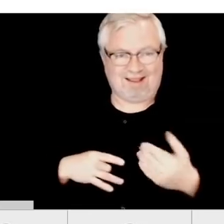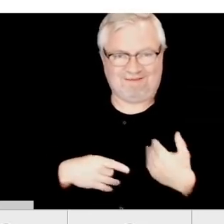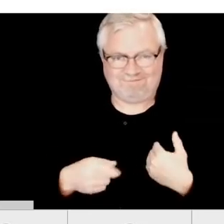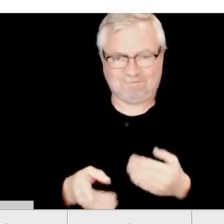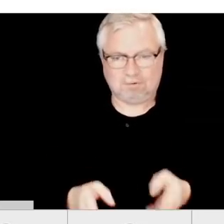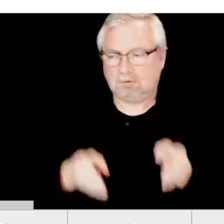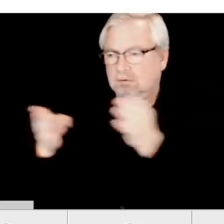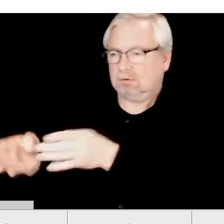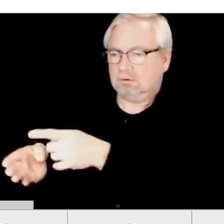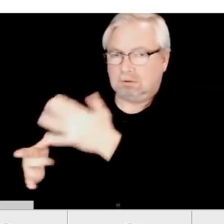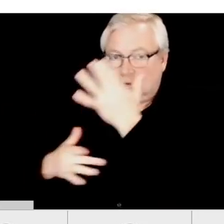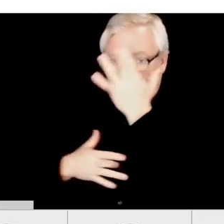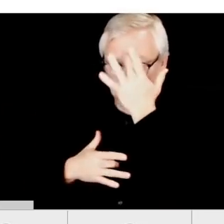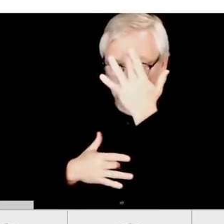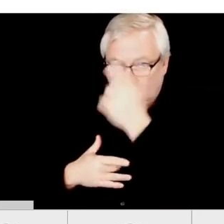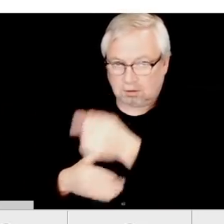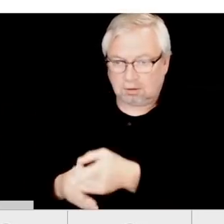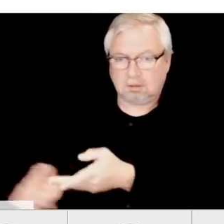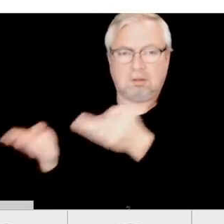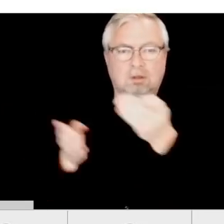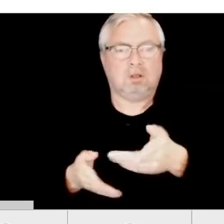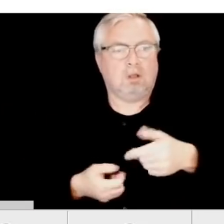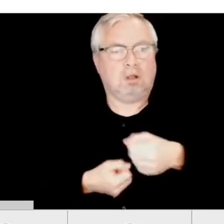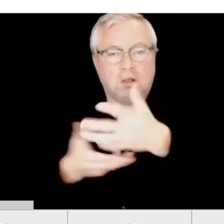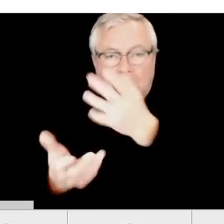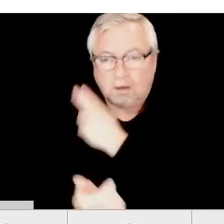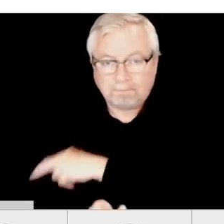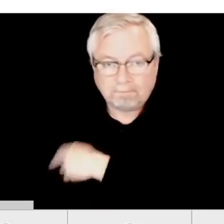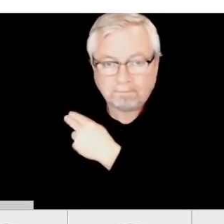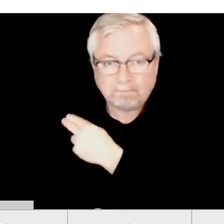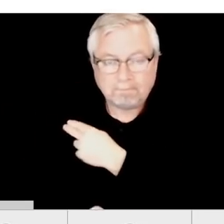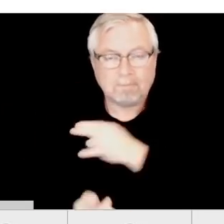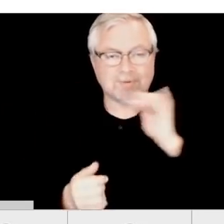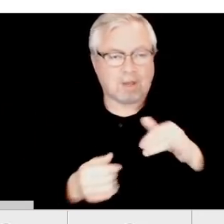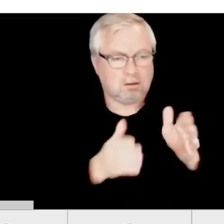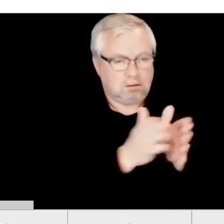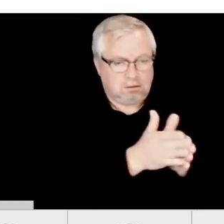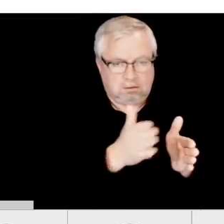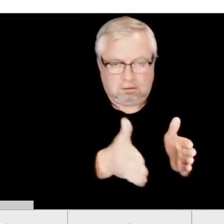So we have built pathways for asymptomatic patients to move through